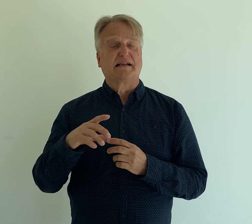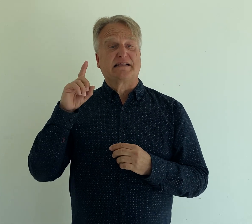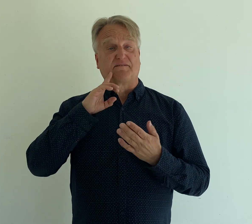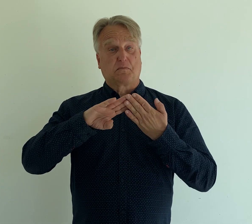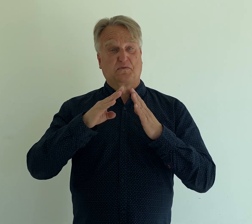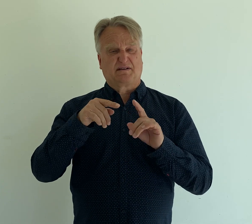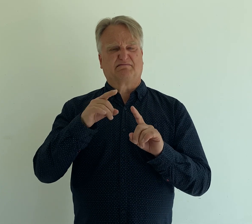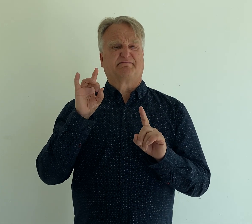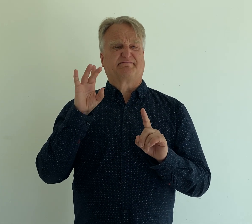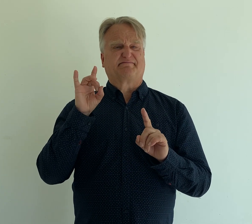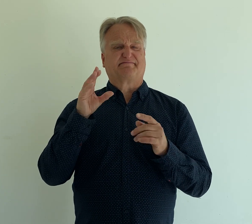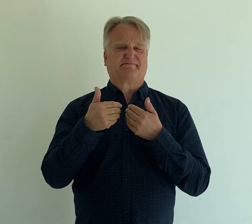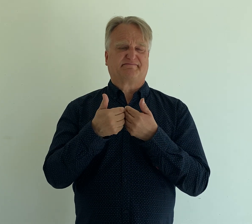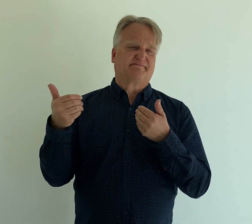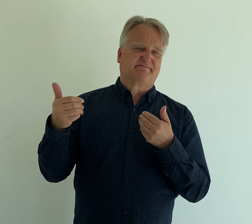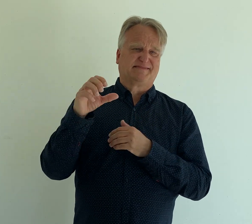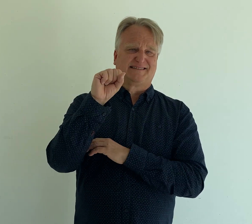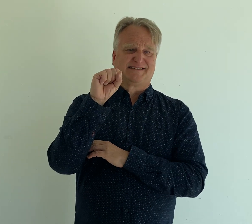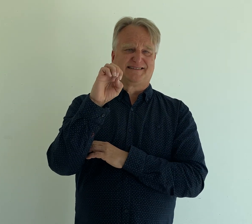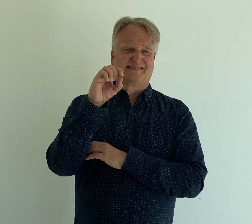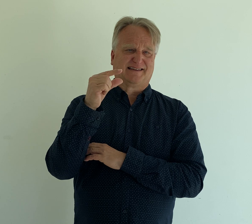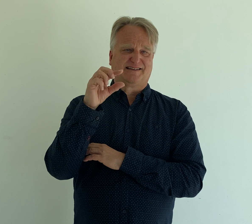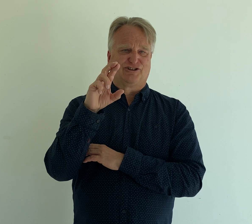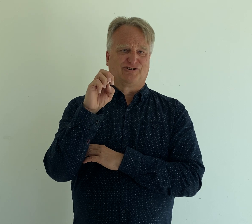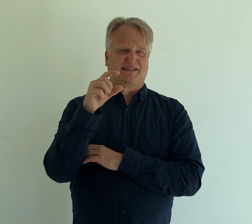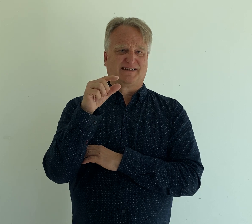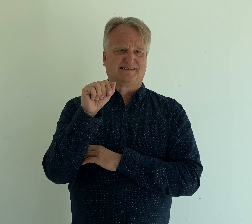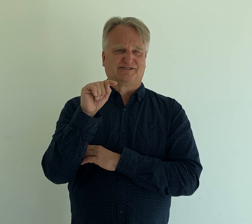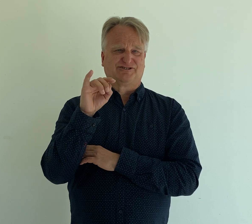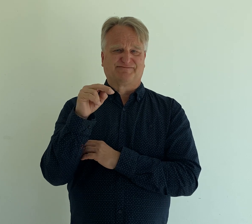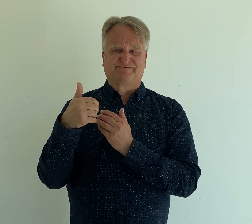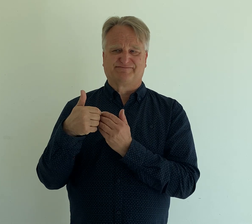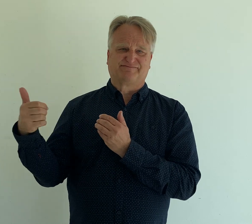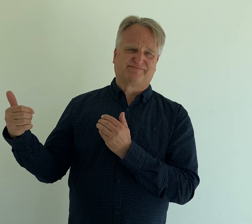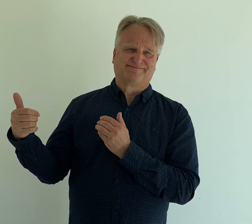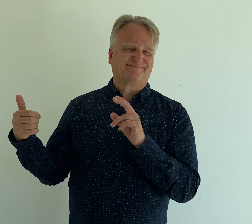The Deaf community is often perceived as a form of segregation.